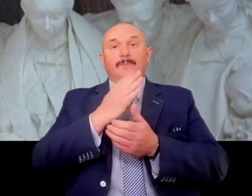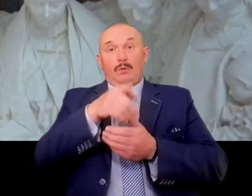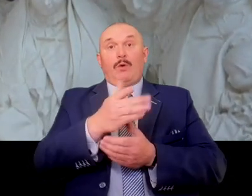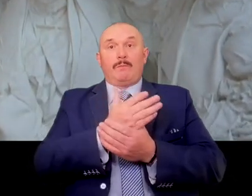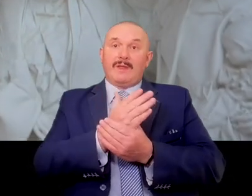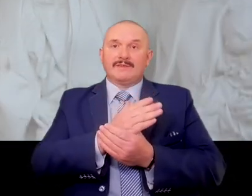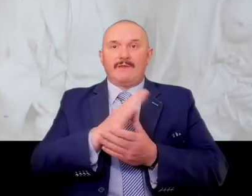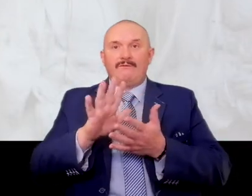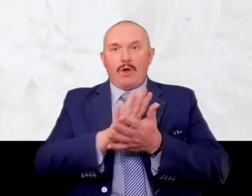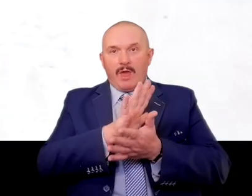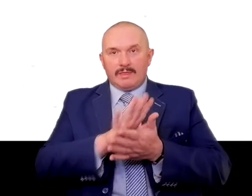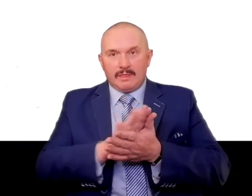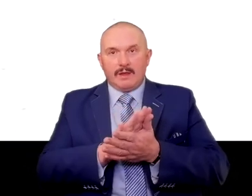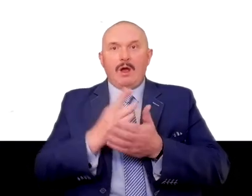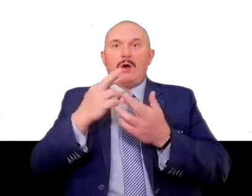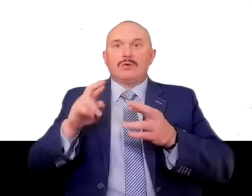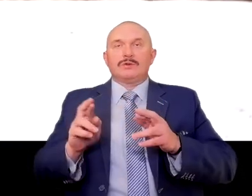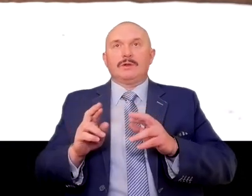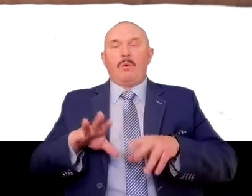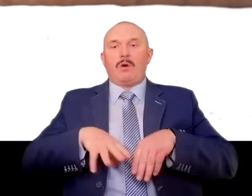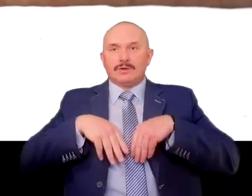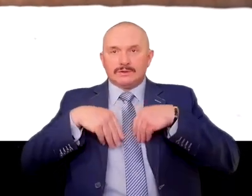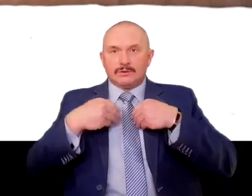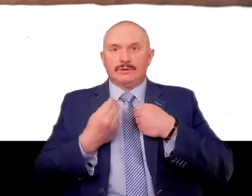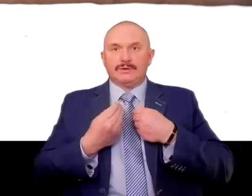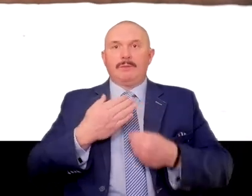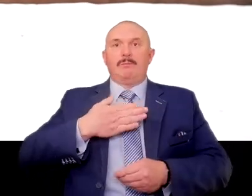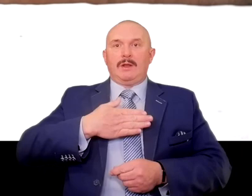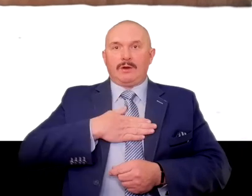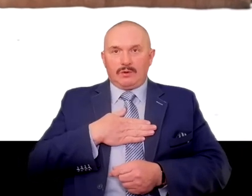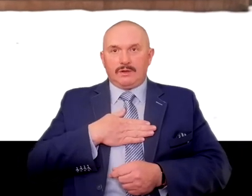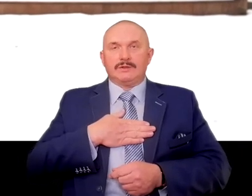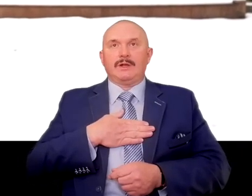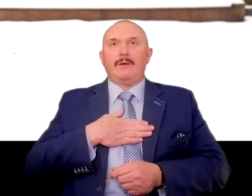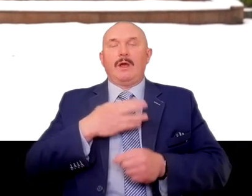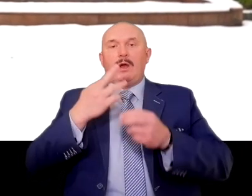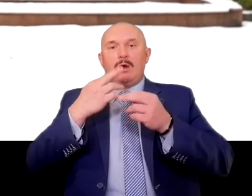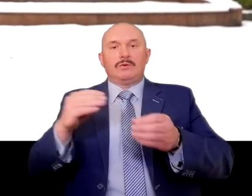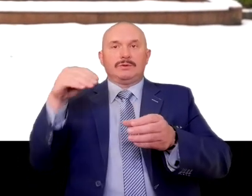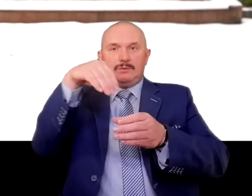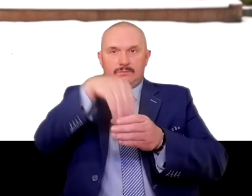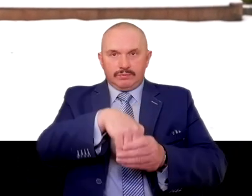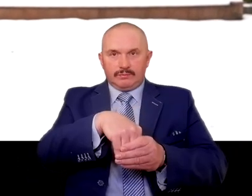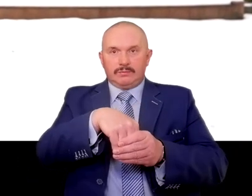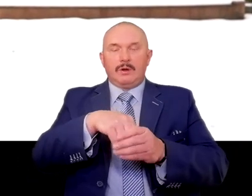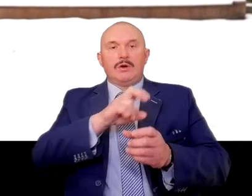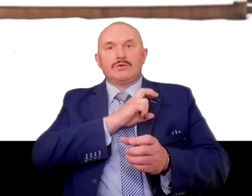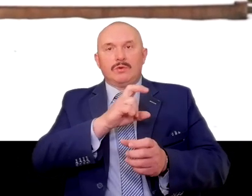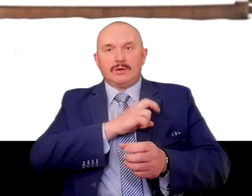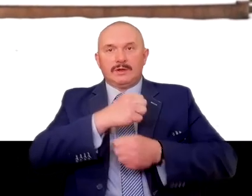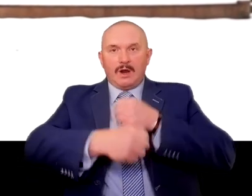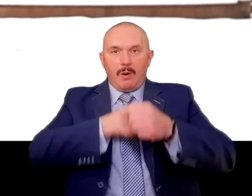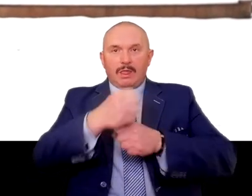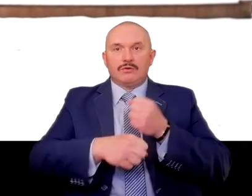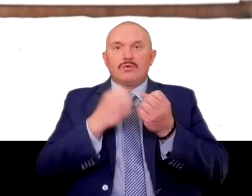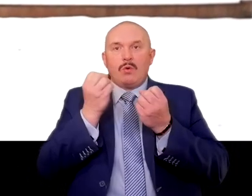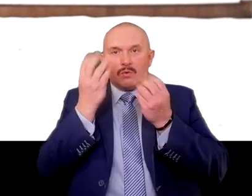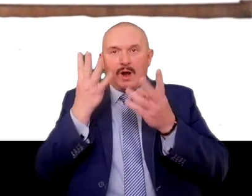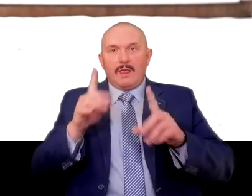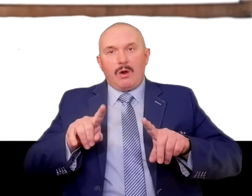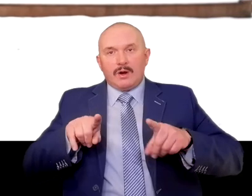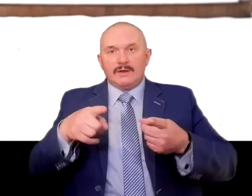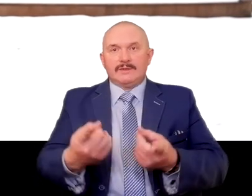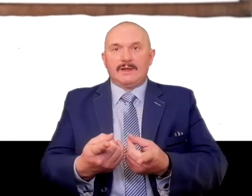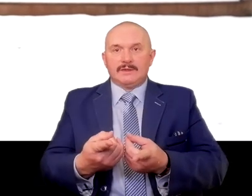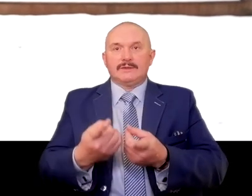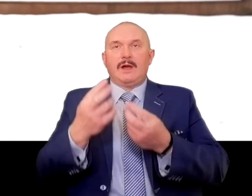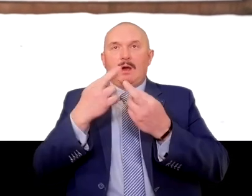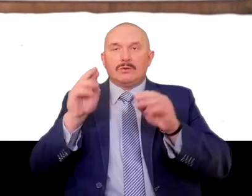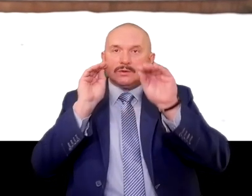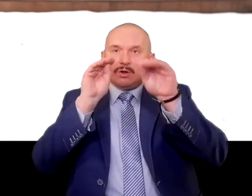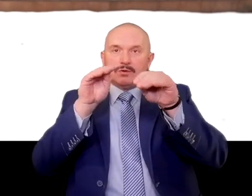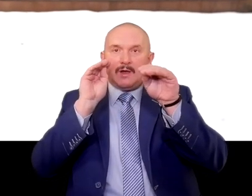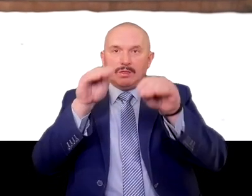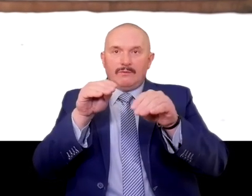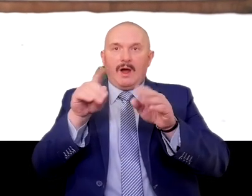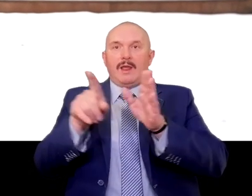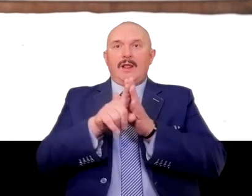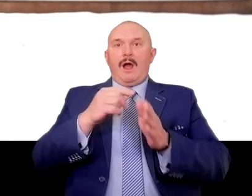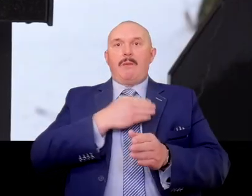participation in various patriotic ceremonies, being a member of the association of western lands, cultural and educational activities for the benefit of Polishness of these lands.